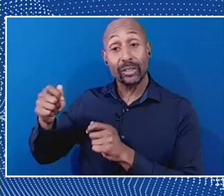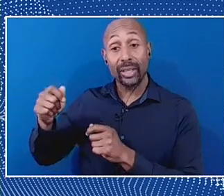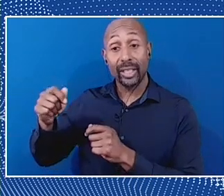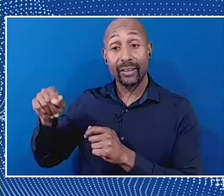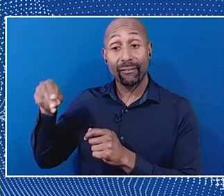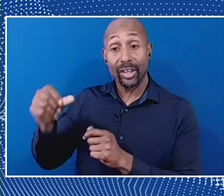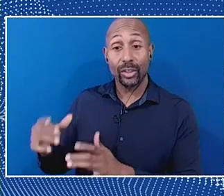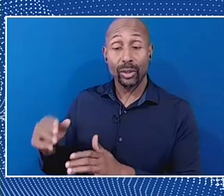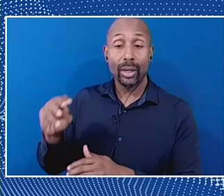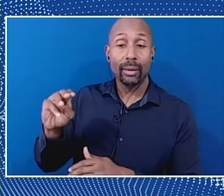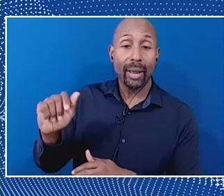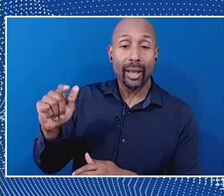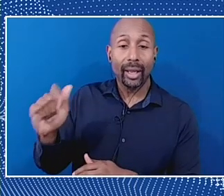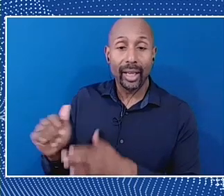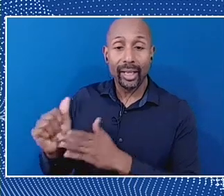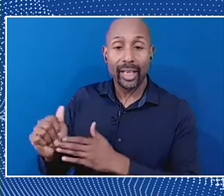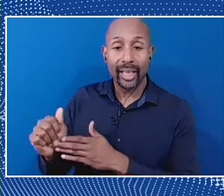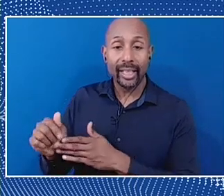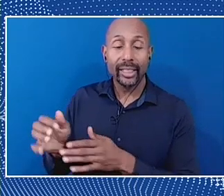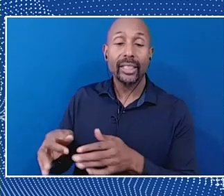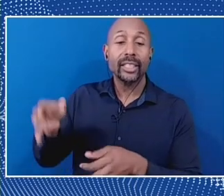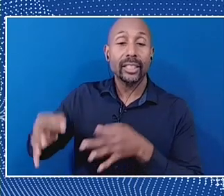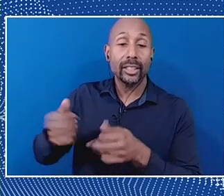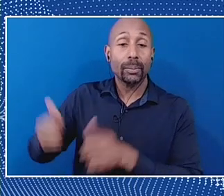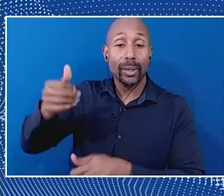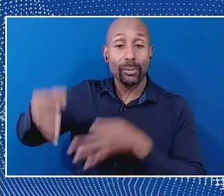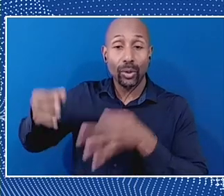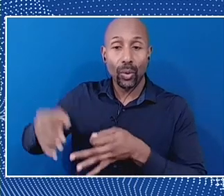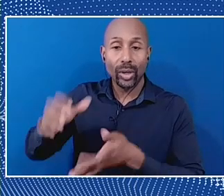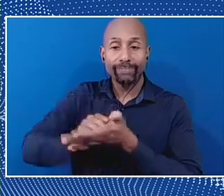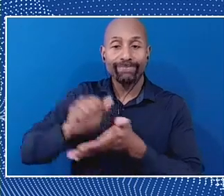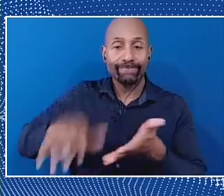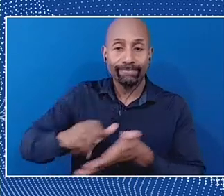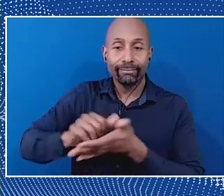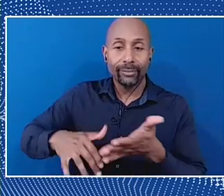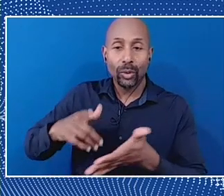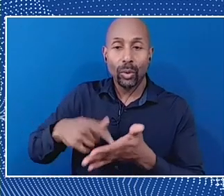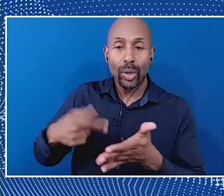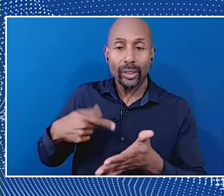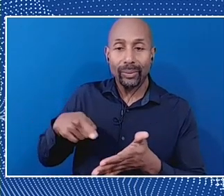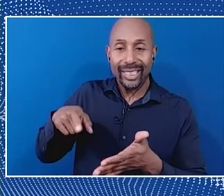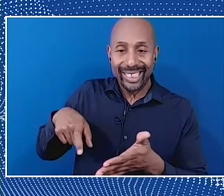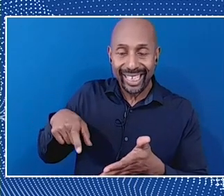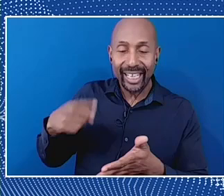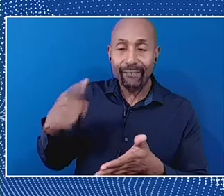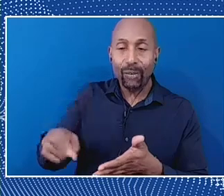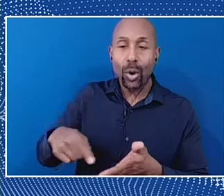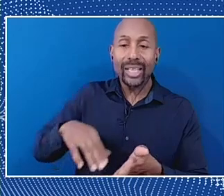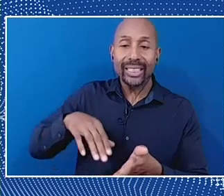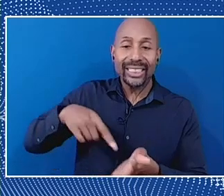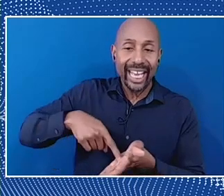in delivering student debt relief through legal and established processes. Millions of MoveOn members are looking for